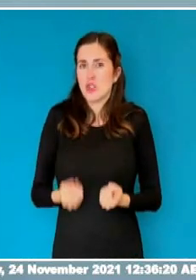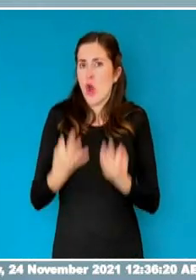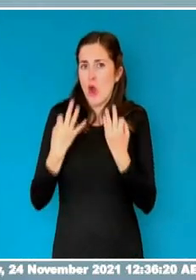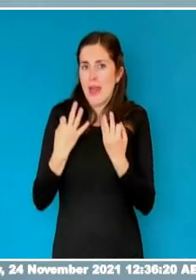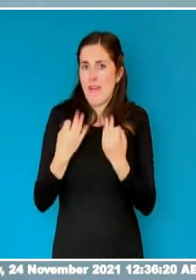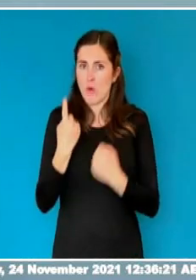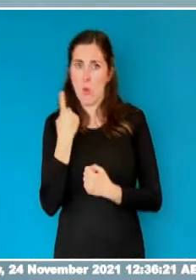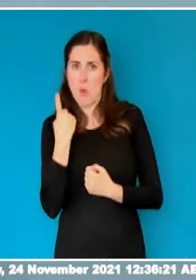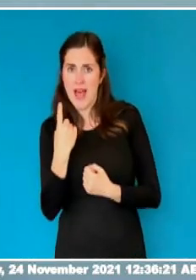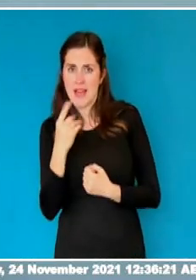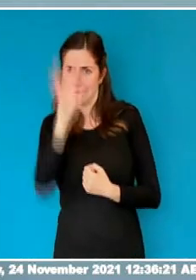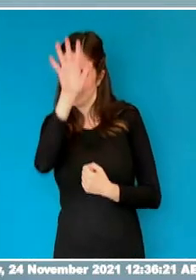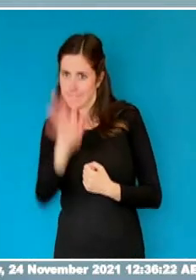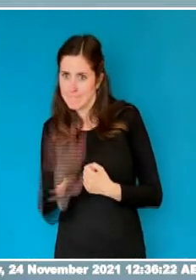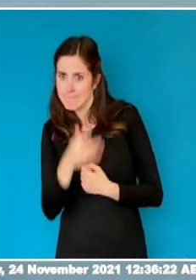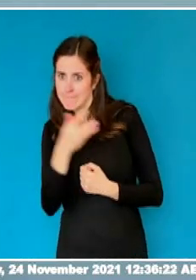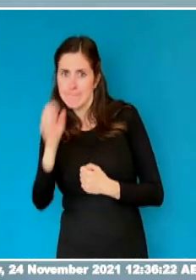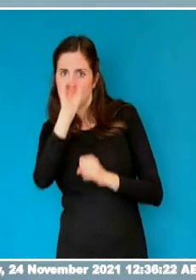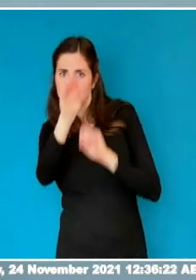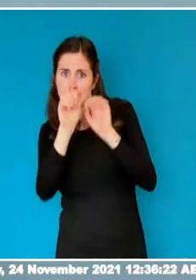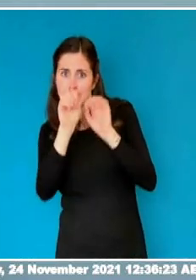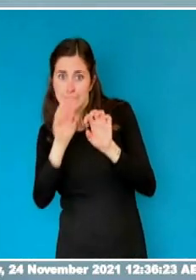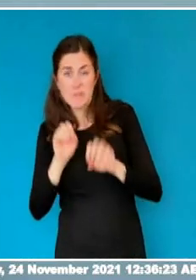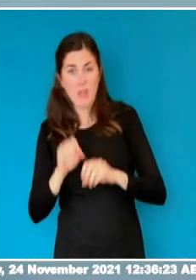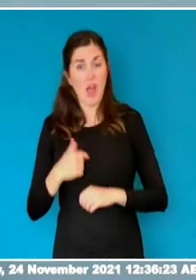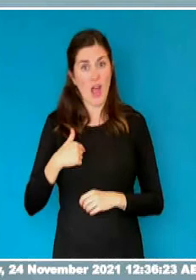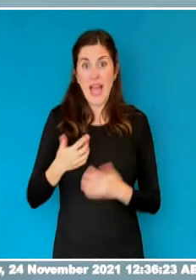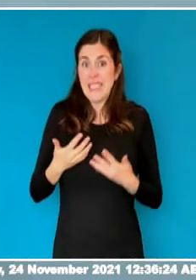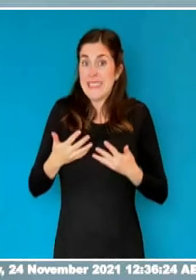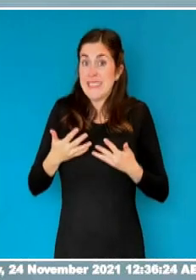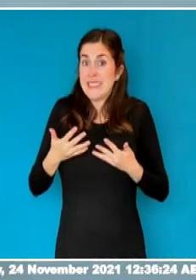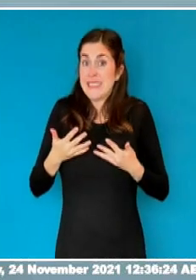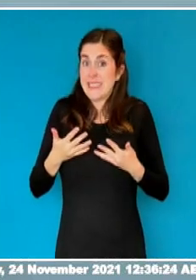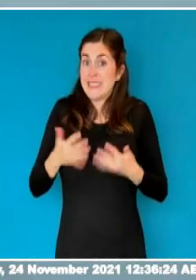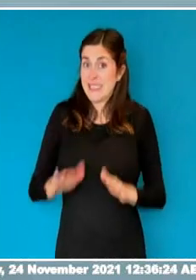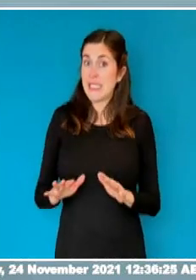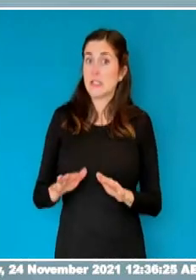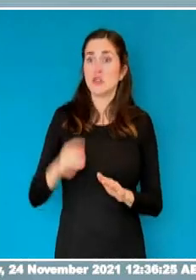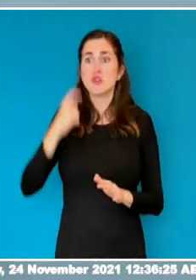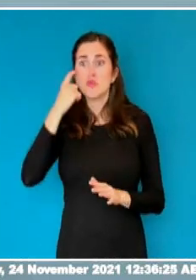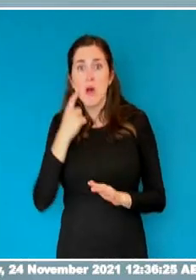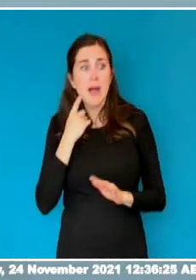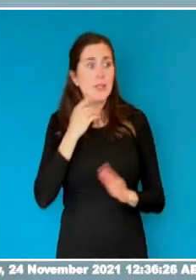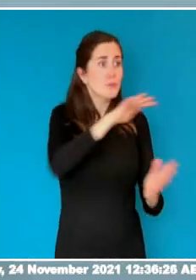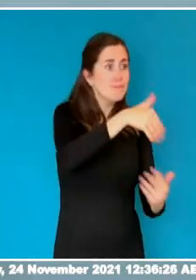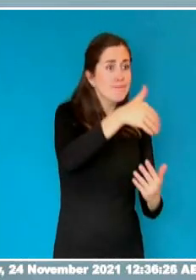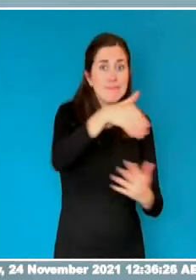I have been able to collect some manual data since the statement which you might like to